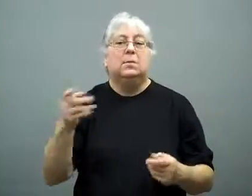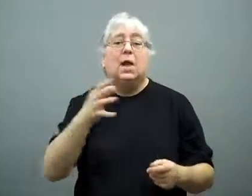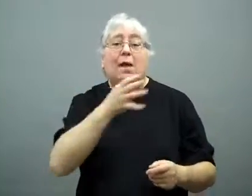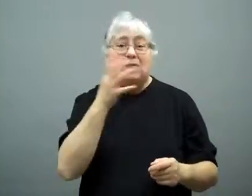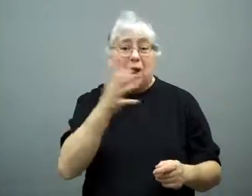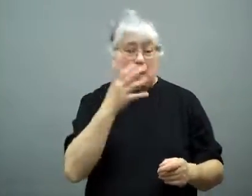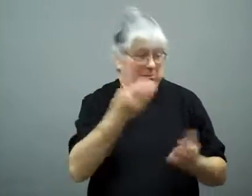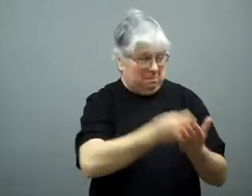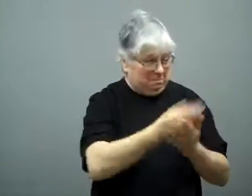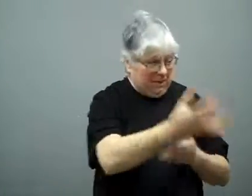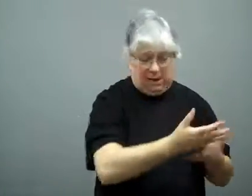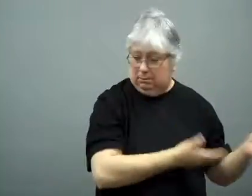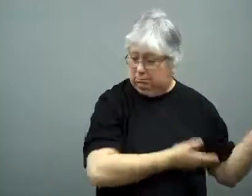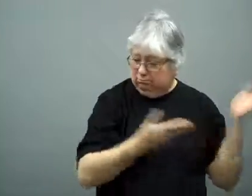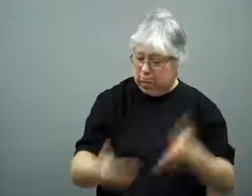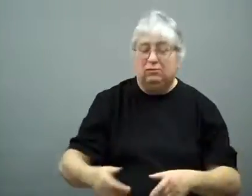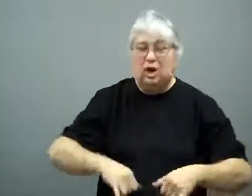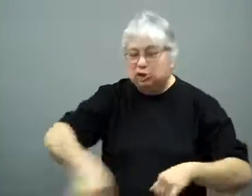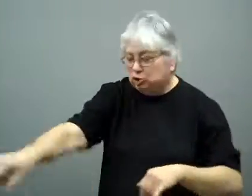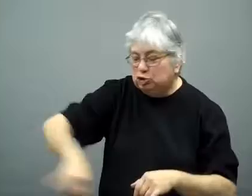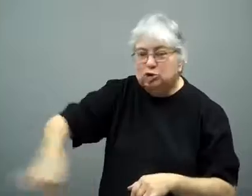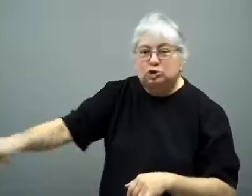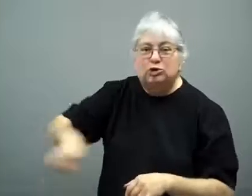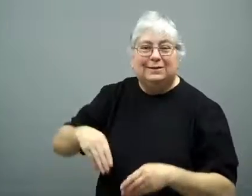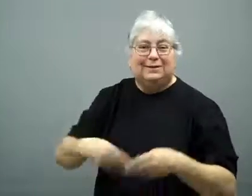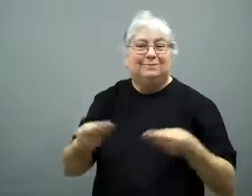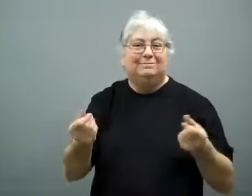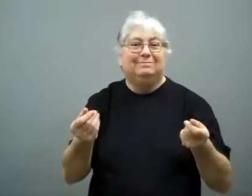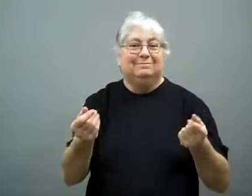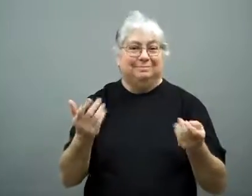Farmers purchase it and inject it into the soil.